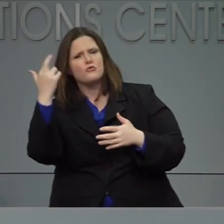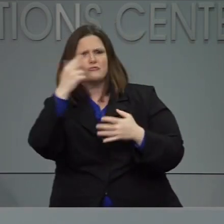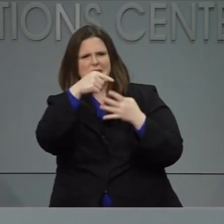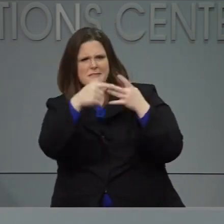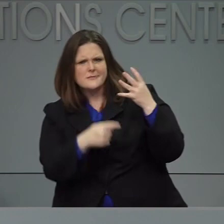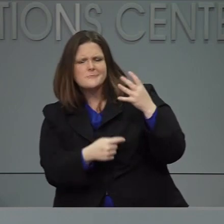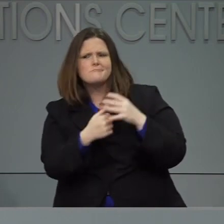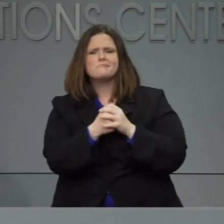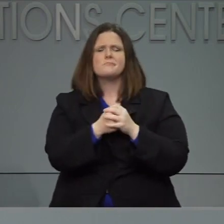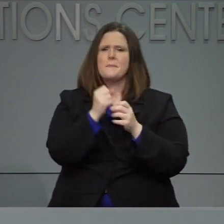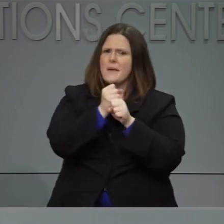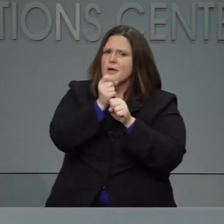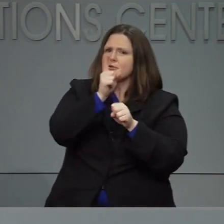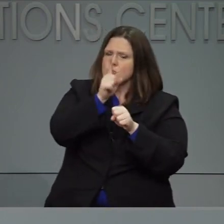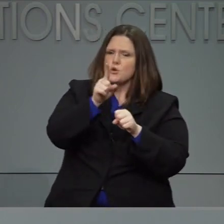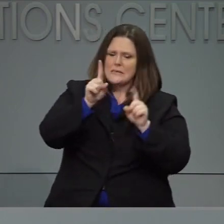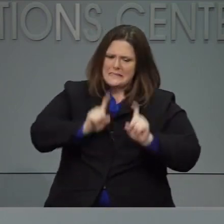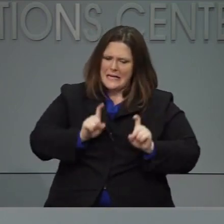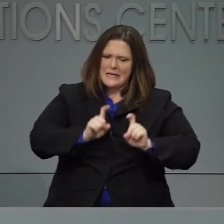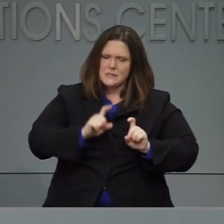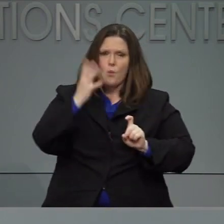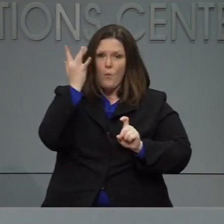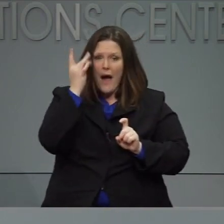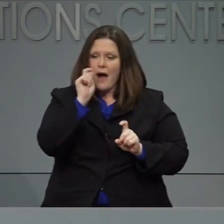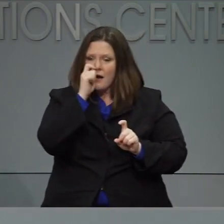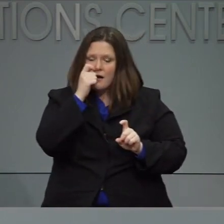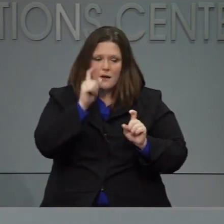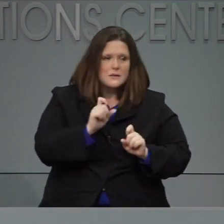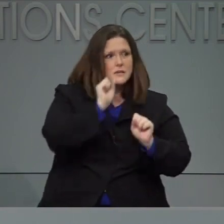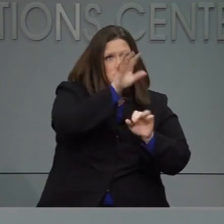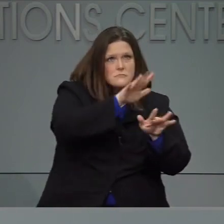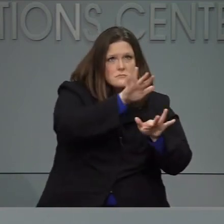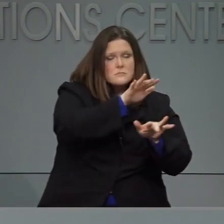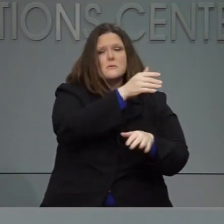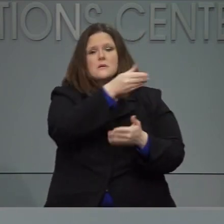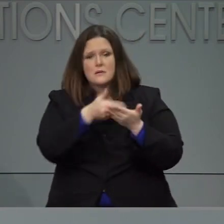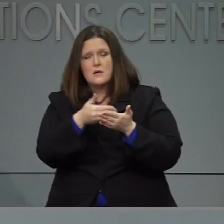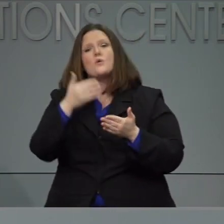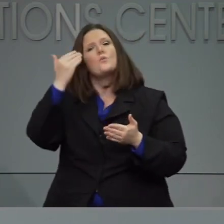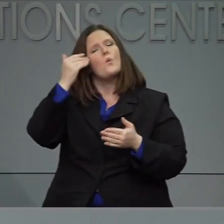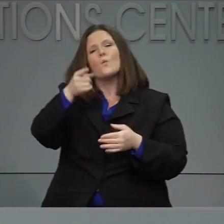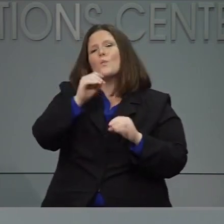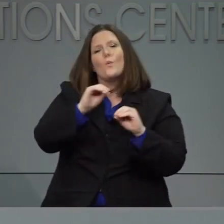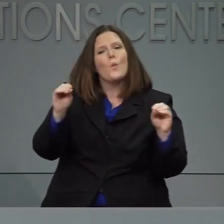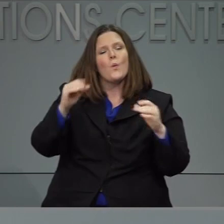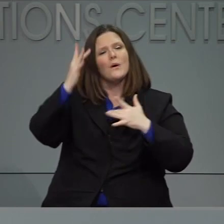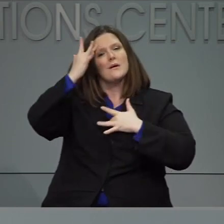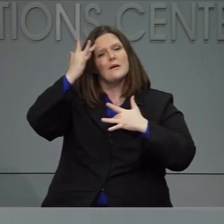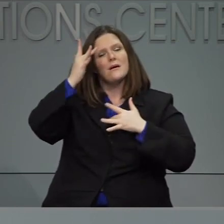HAVE NOT CONTRACTED THE VIRUS SO WE'RE NOTICING THAT LOWER TESTING WE DEFINITELY WANT TO SEE THAT IMPROVE WE'RE TRYING A